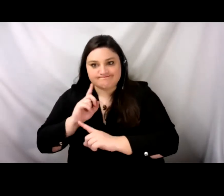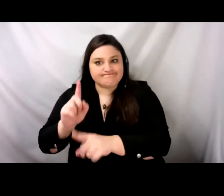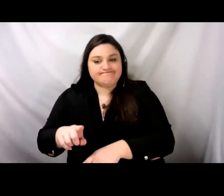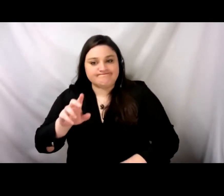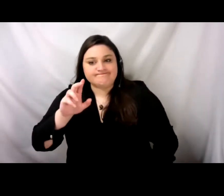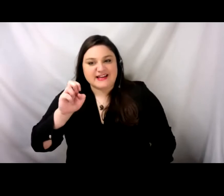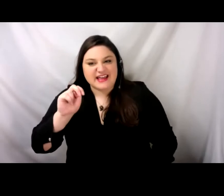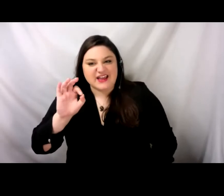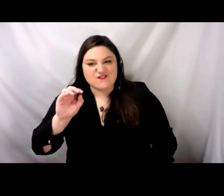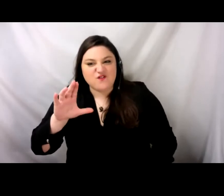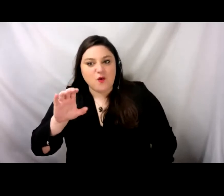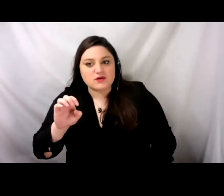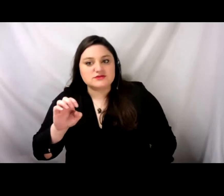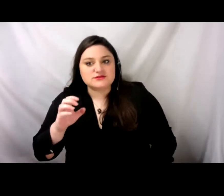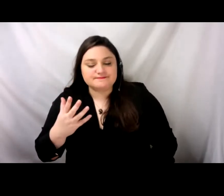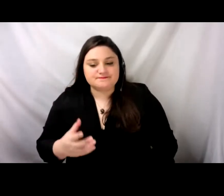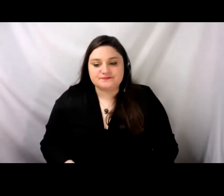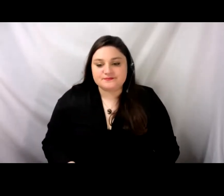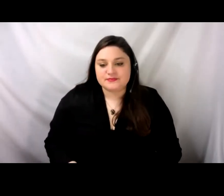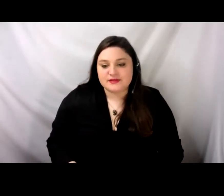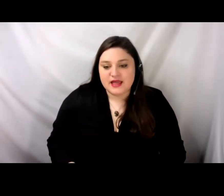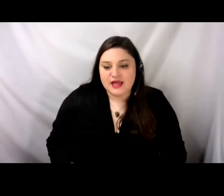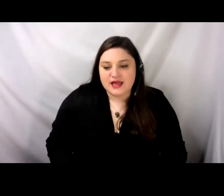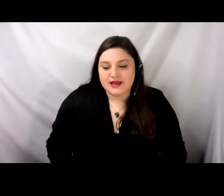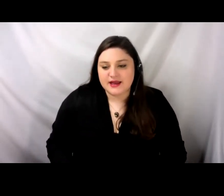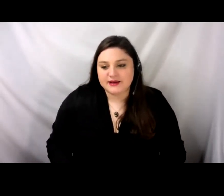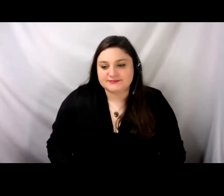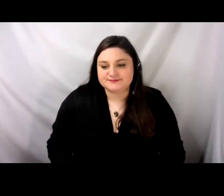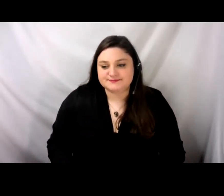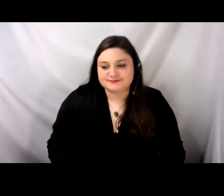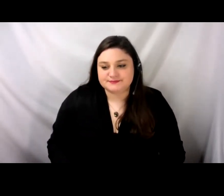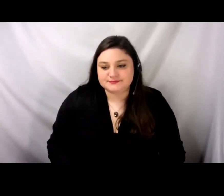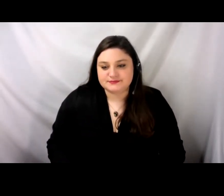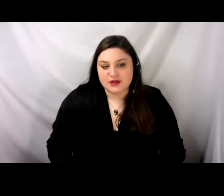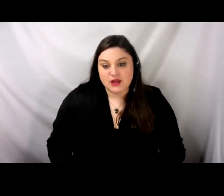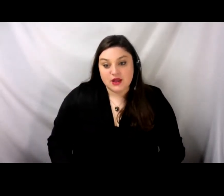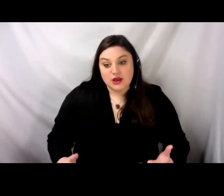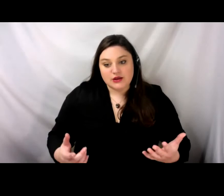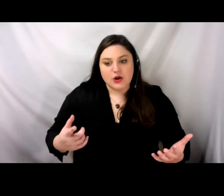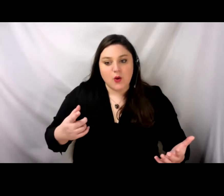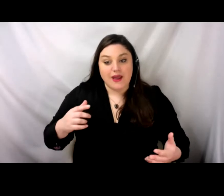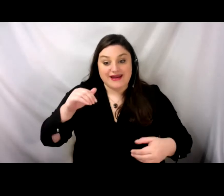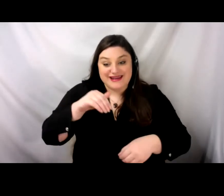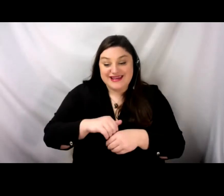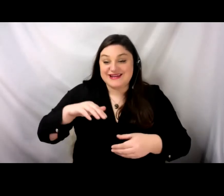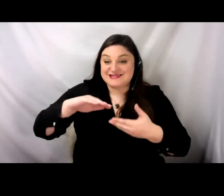if at every step of the way in the life of New Yorkers we are constantly stopped